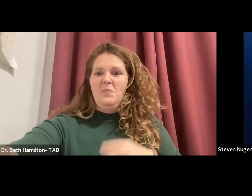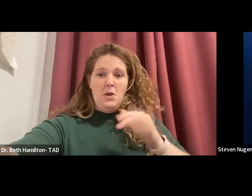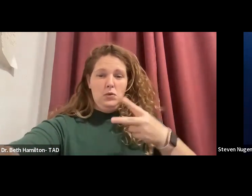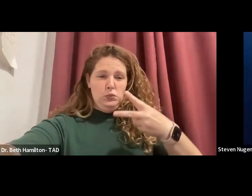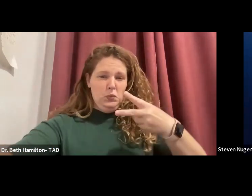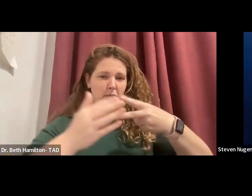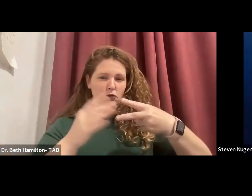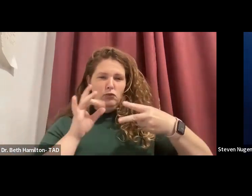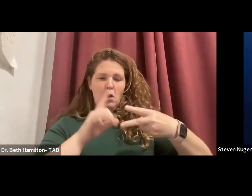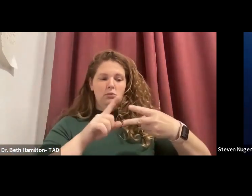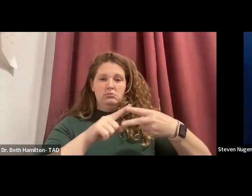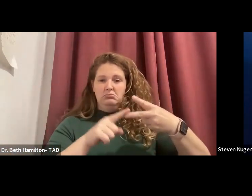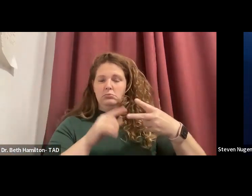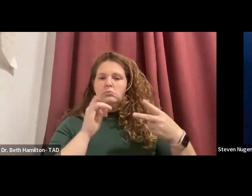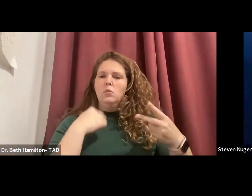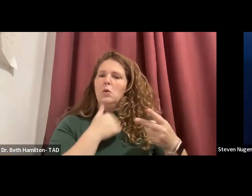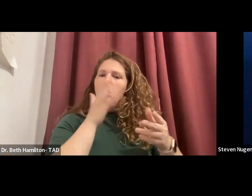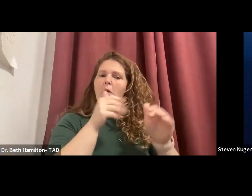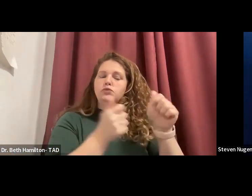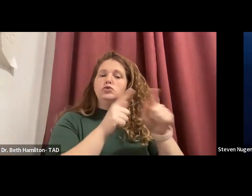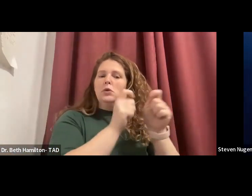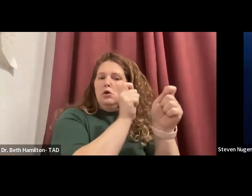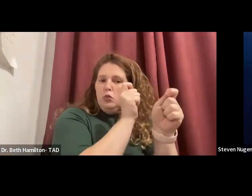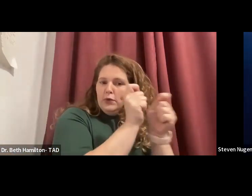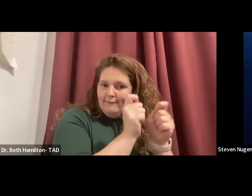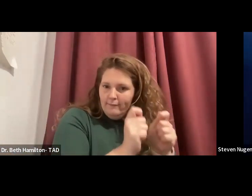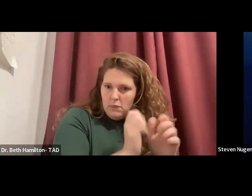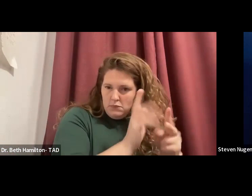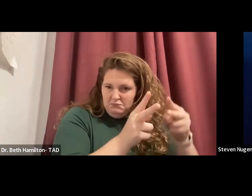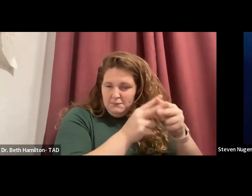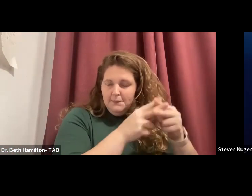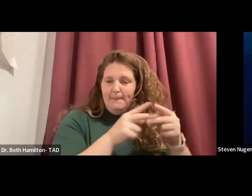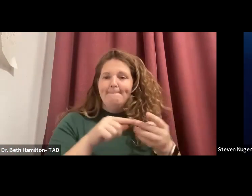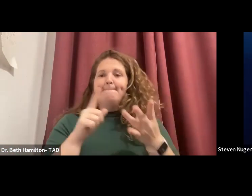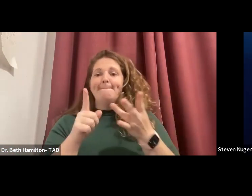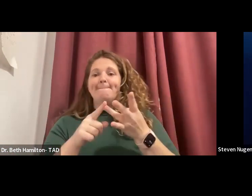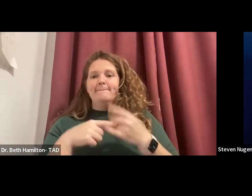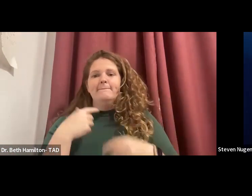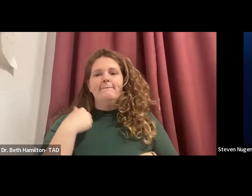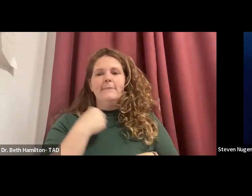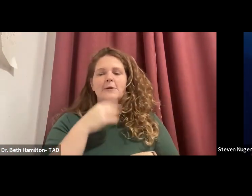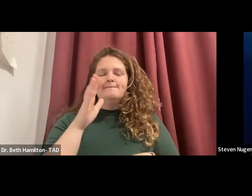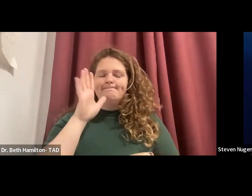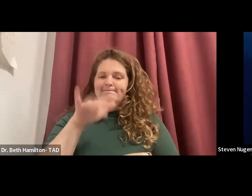those abilities but they didn't and didn't. Changing a bill at the